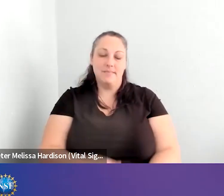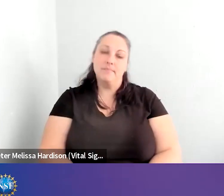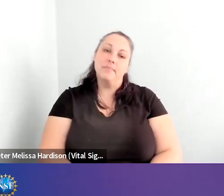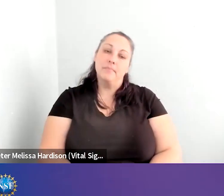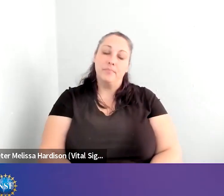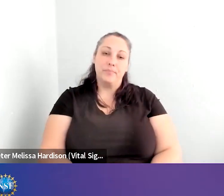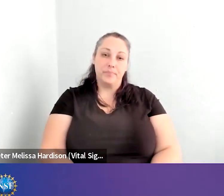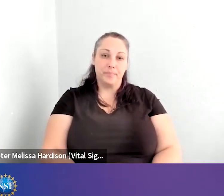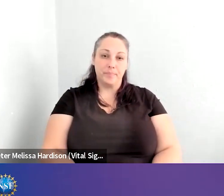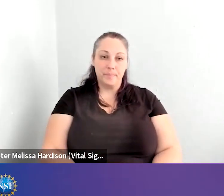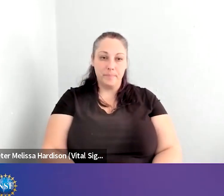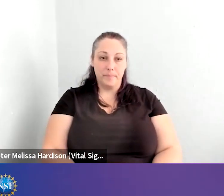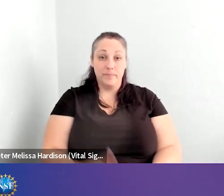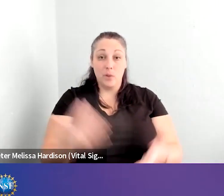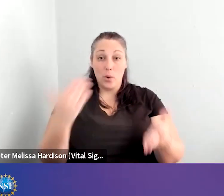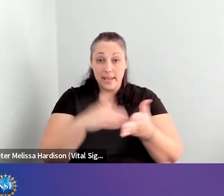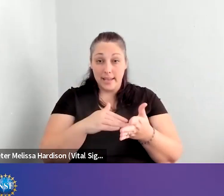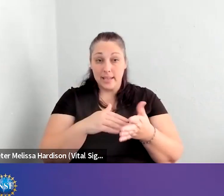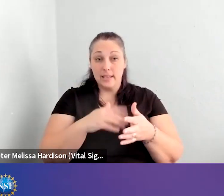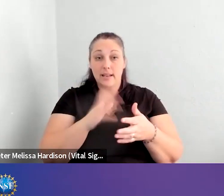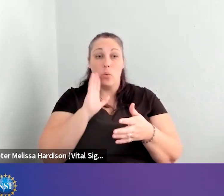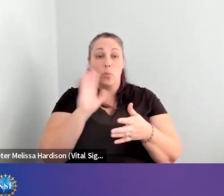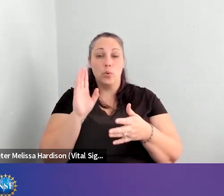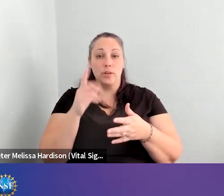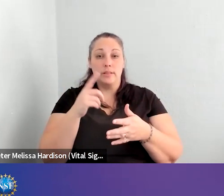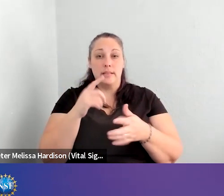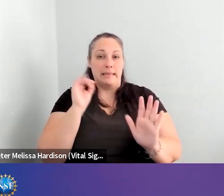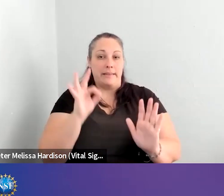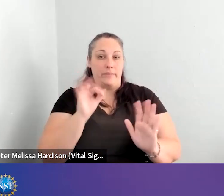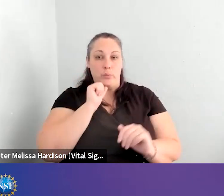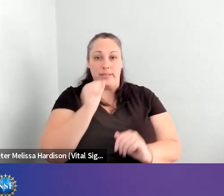So again with that, you know, I would say if we didn't get to your question, please --